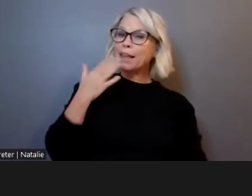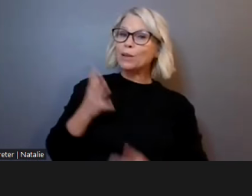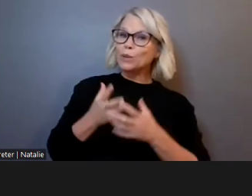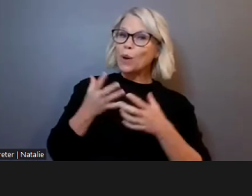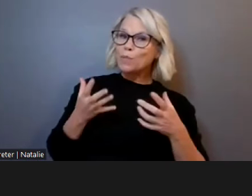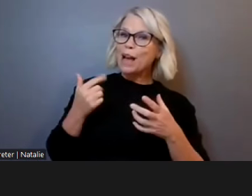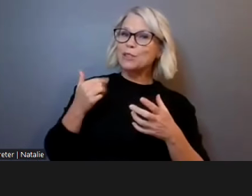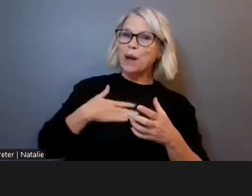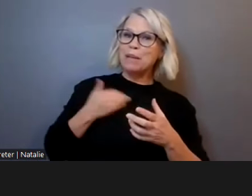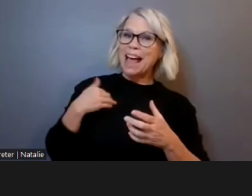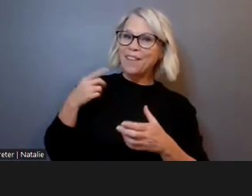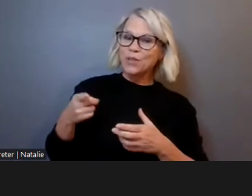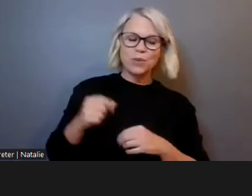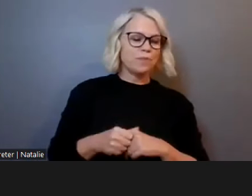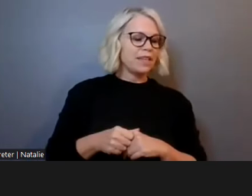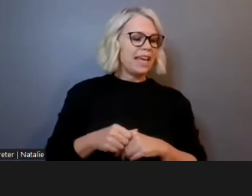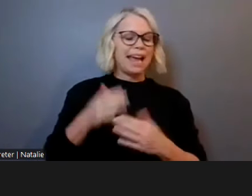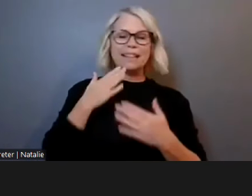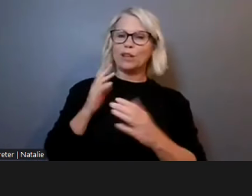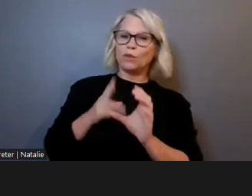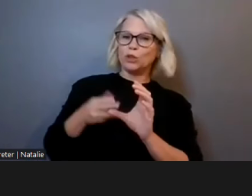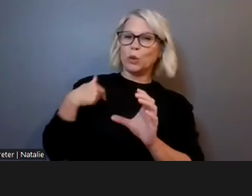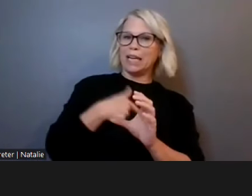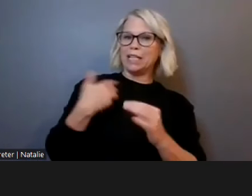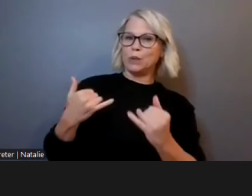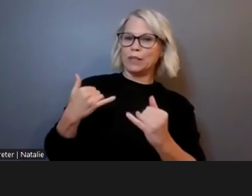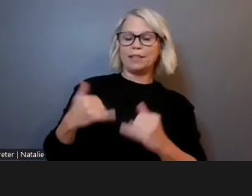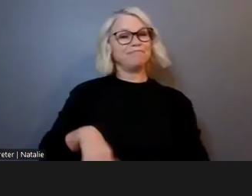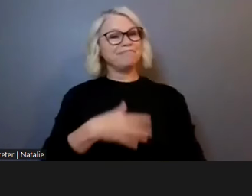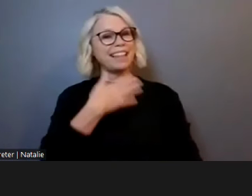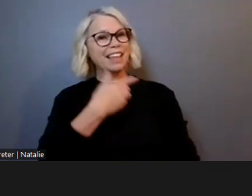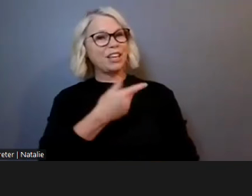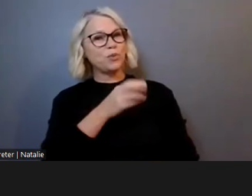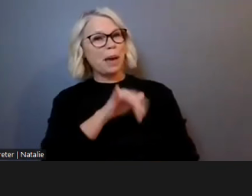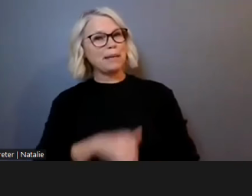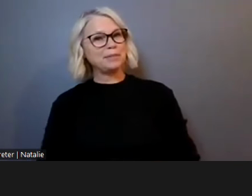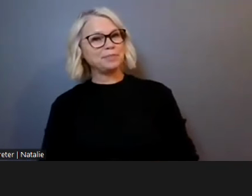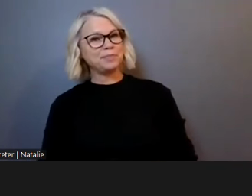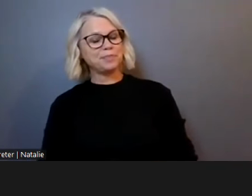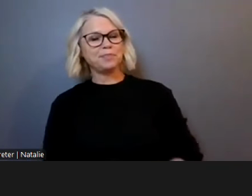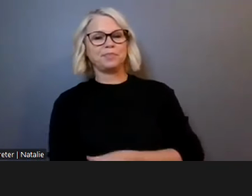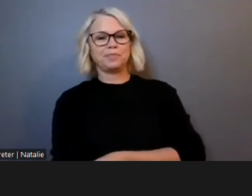We are happy to have you and thank you for joining us. Thank you.